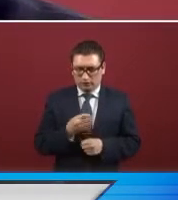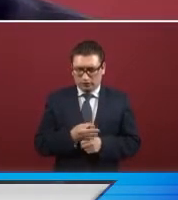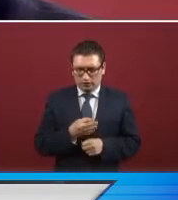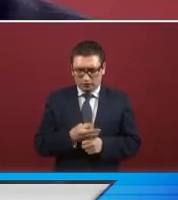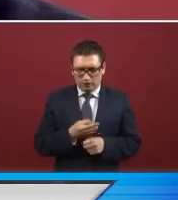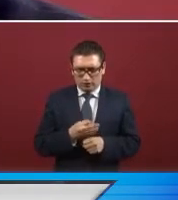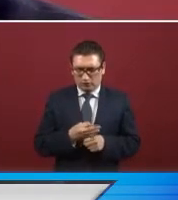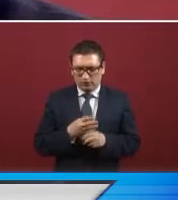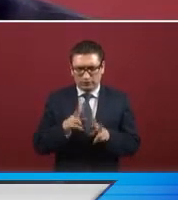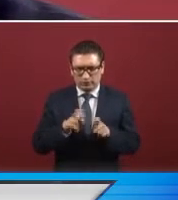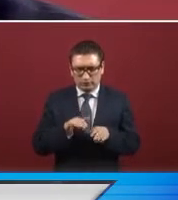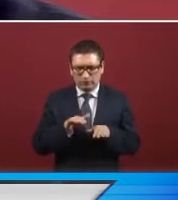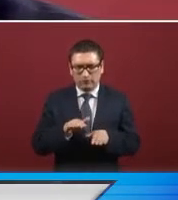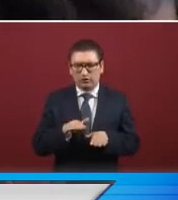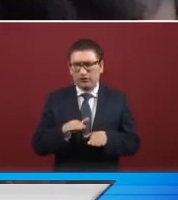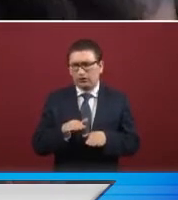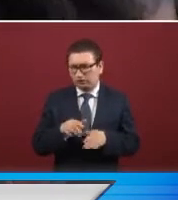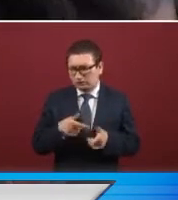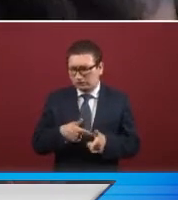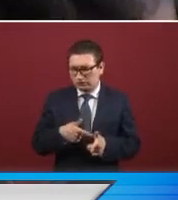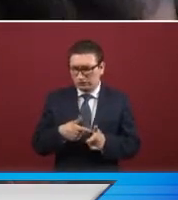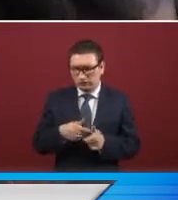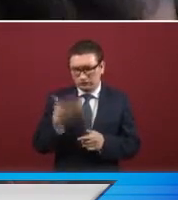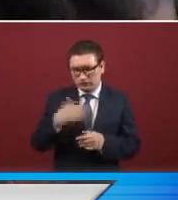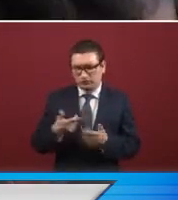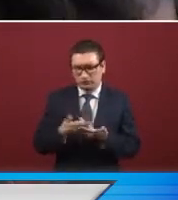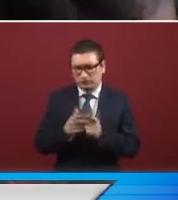The President bets for reconciliation between the union and the company